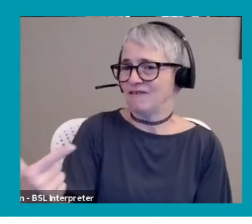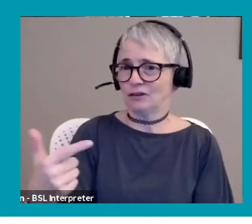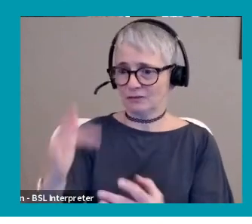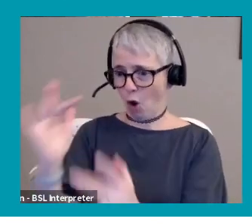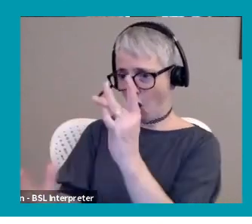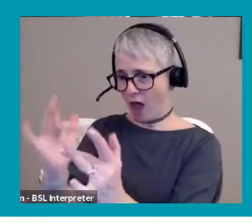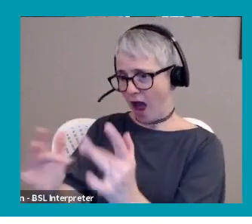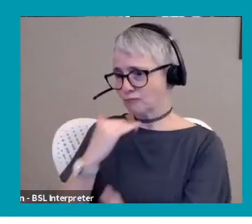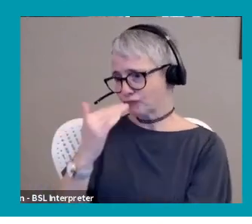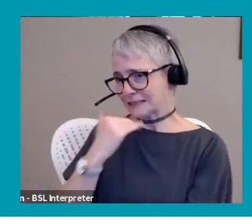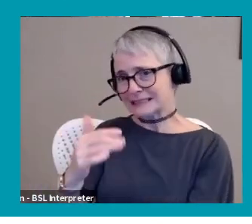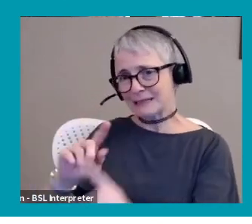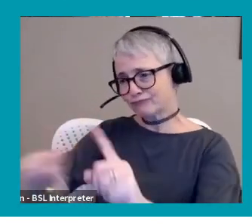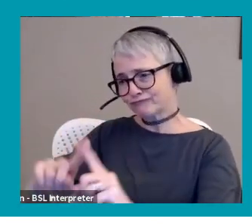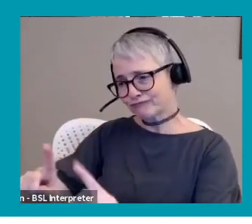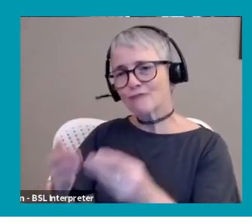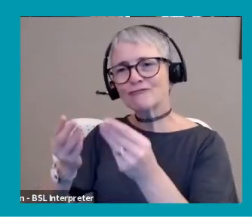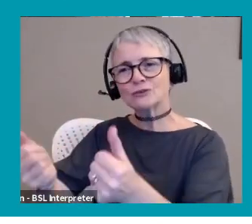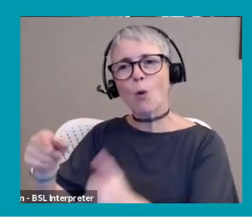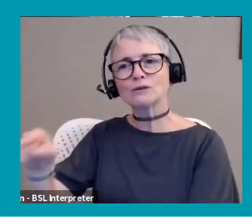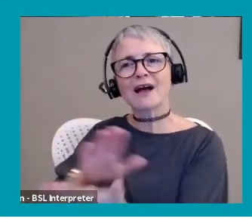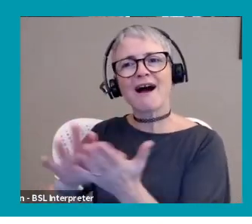so I would recommend you go over and have a little bit of a search around and see what